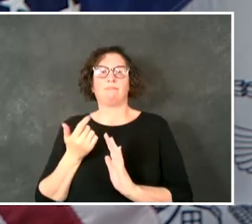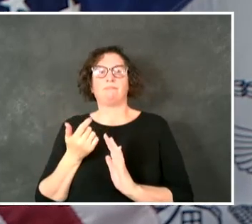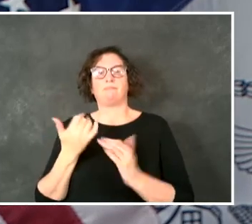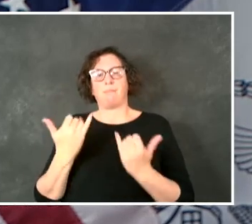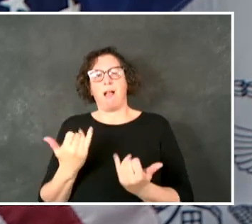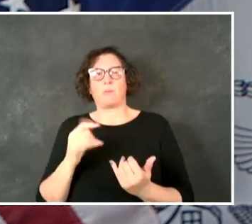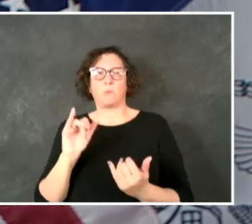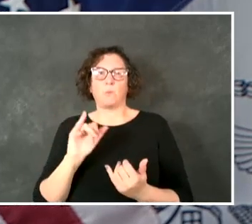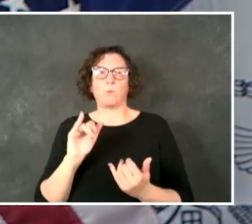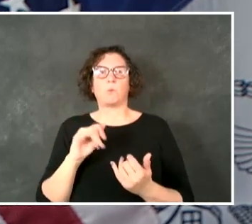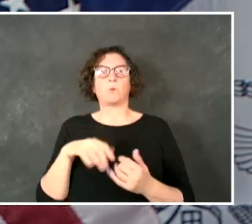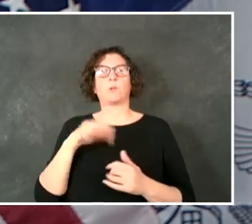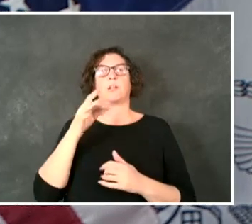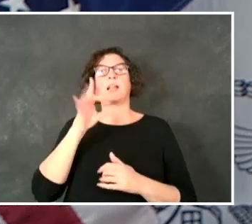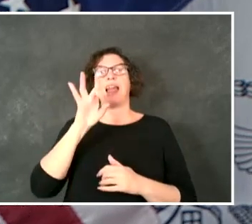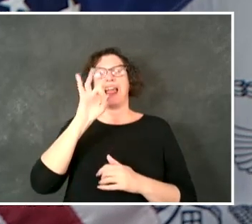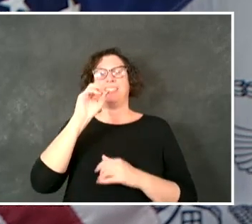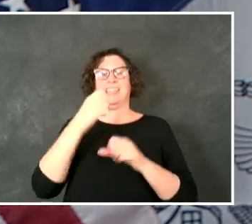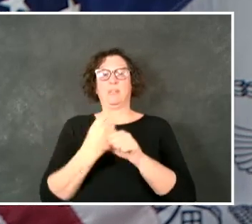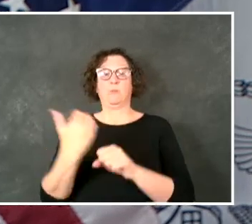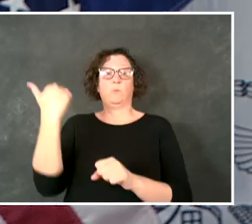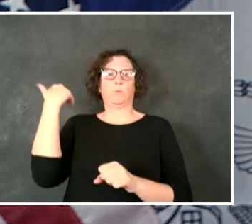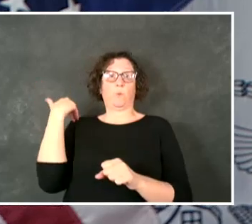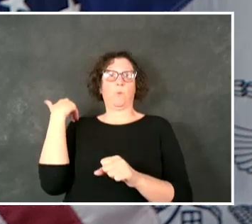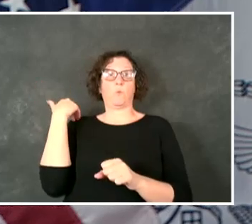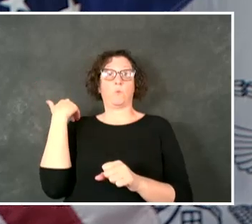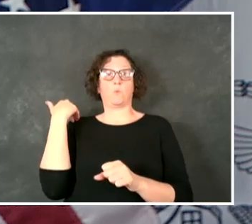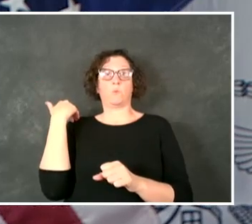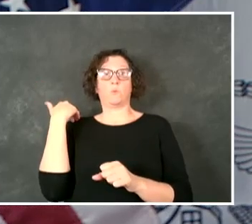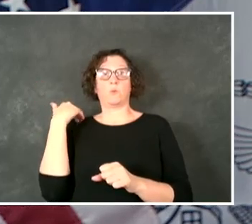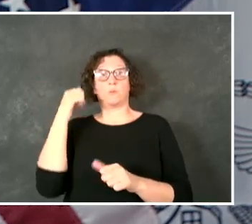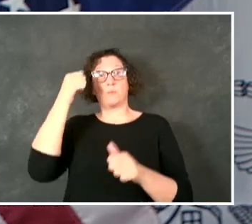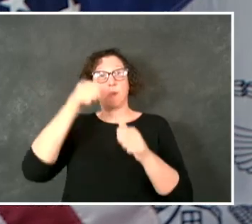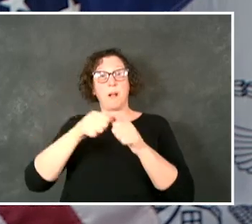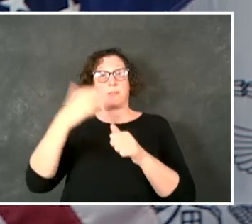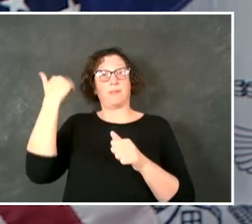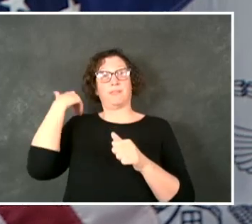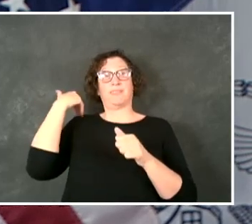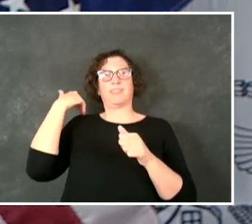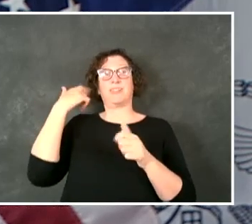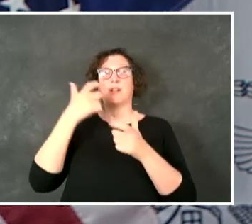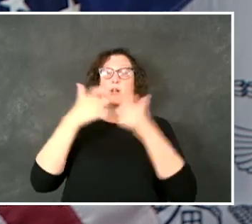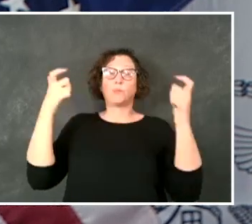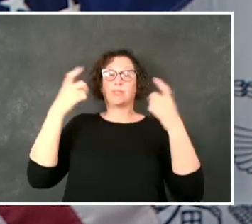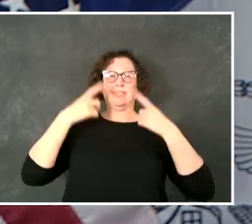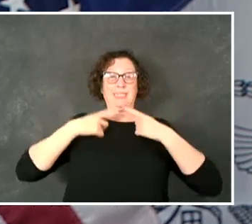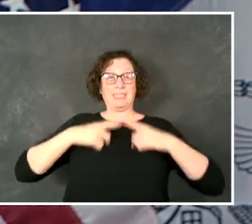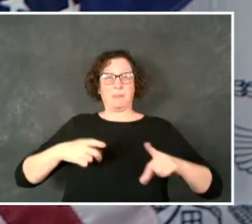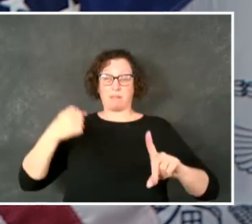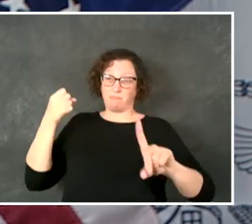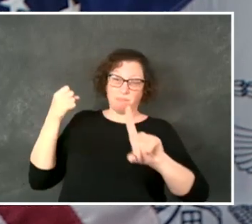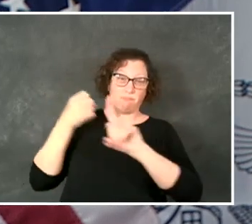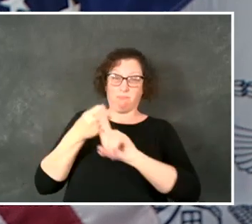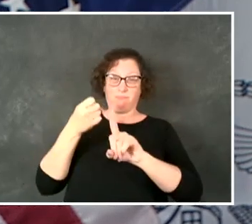CRISIS 80 AYERS AGO THAT REALLY PARALLEL SOME OF